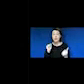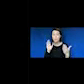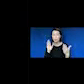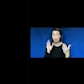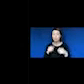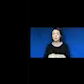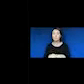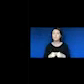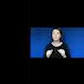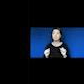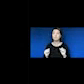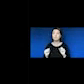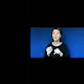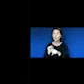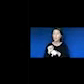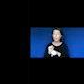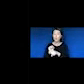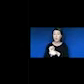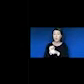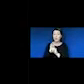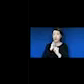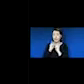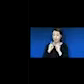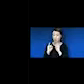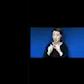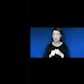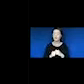We use these a lot at VCU. They have been very successful.